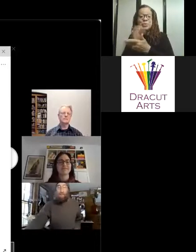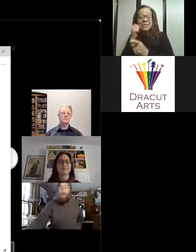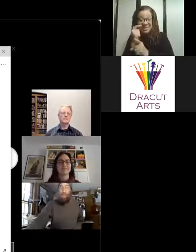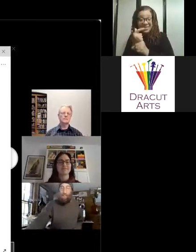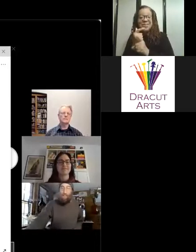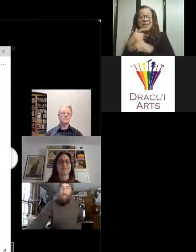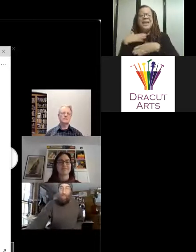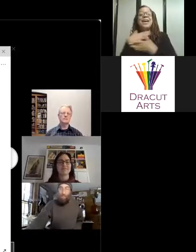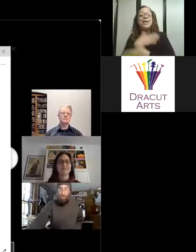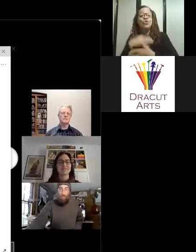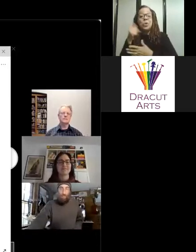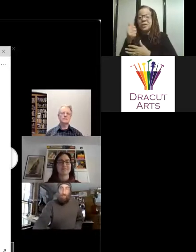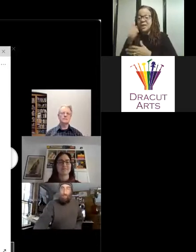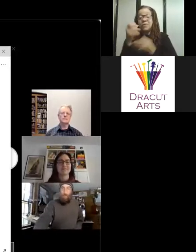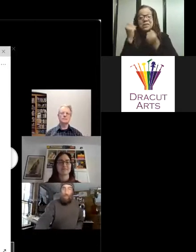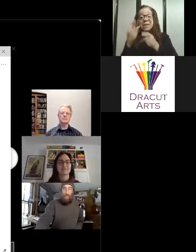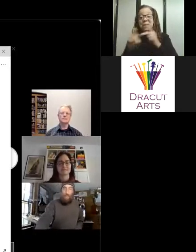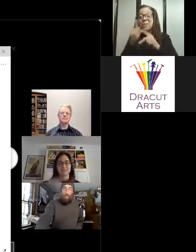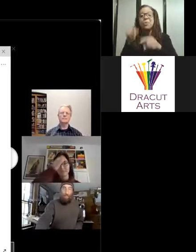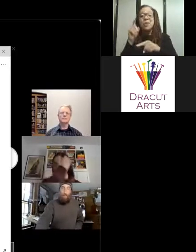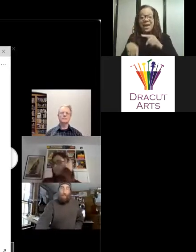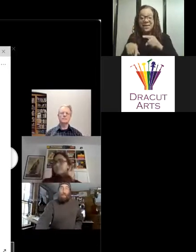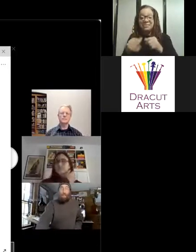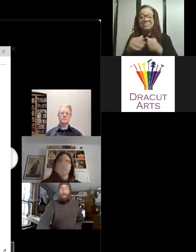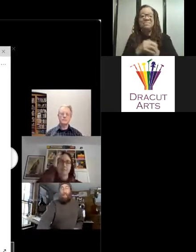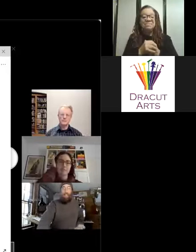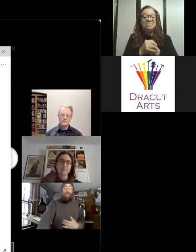opportunity you have! Um, but he gets into